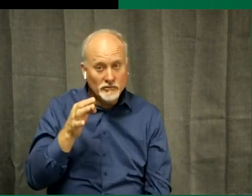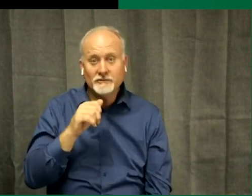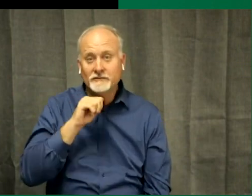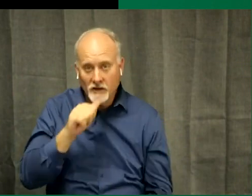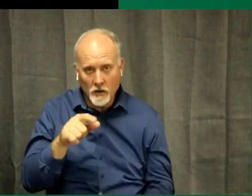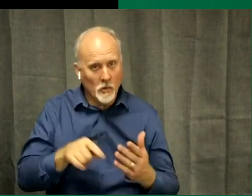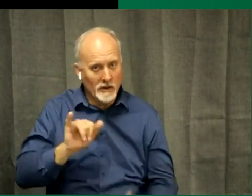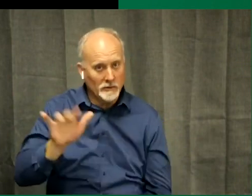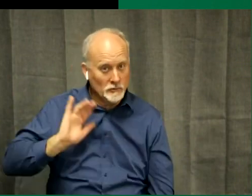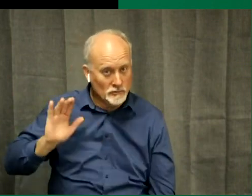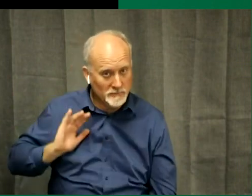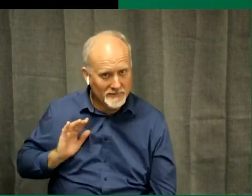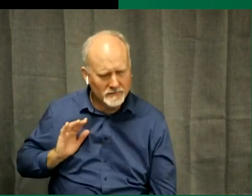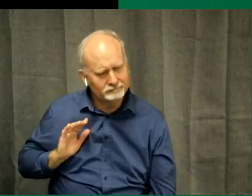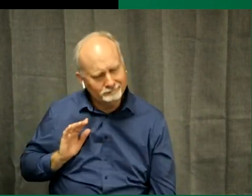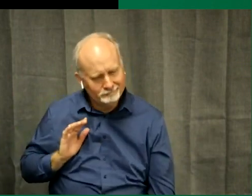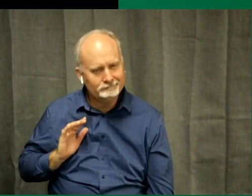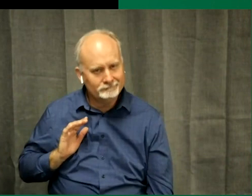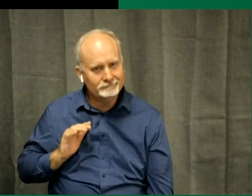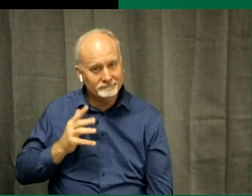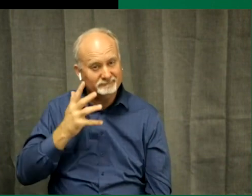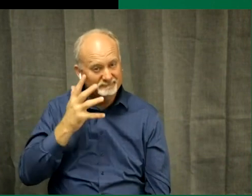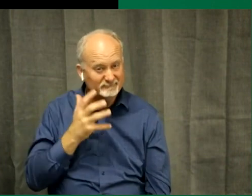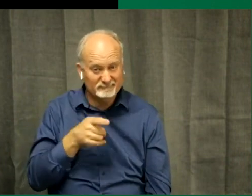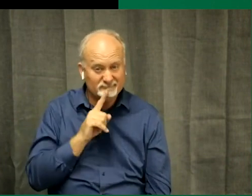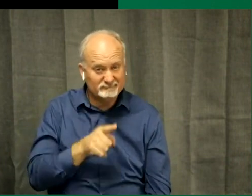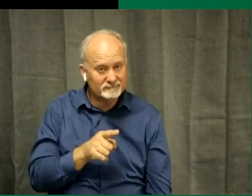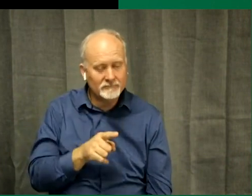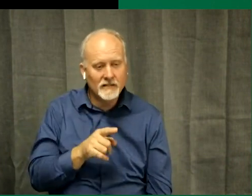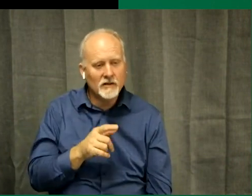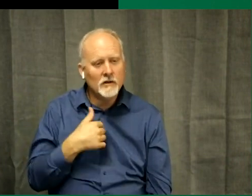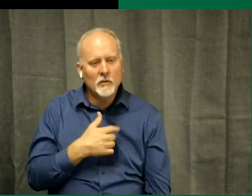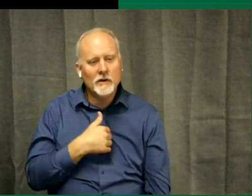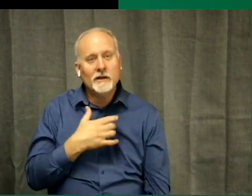and that's unfortunately where we are right now we'd love to be back to 2019